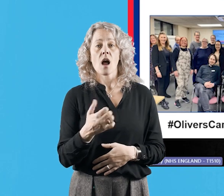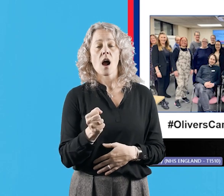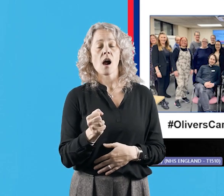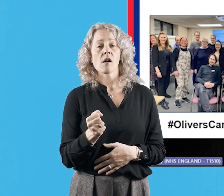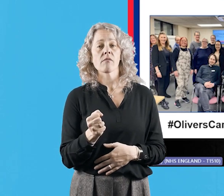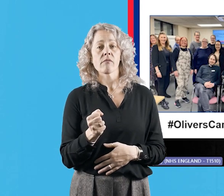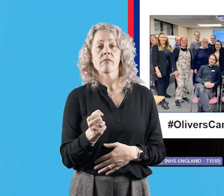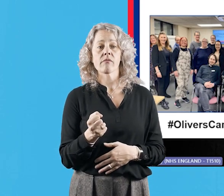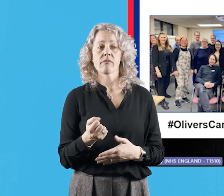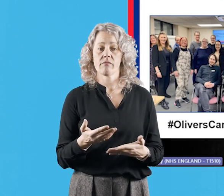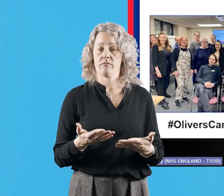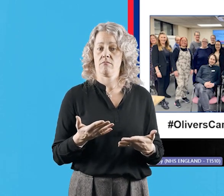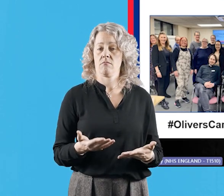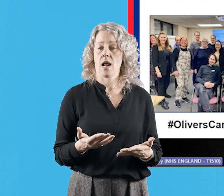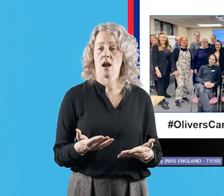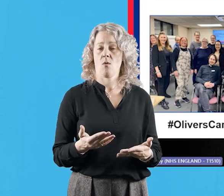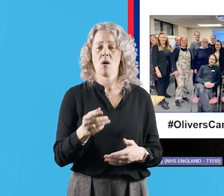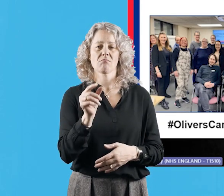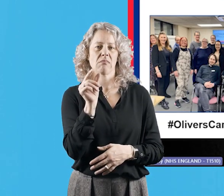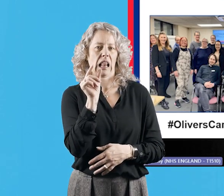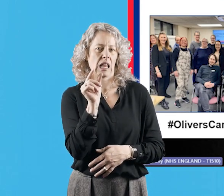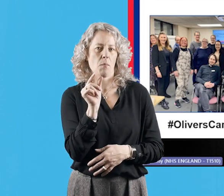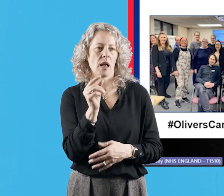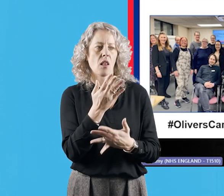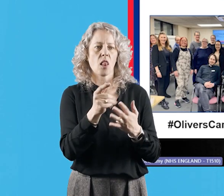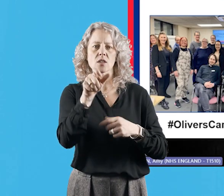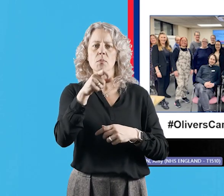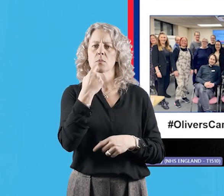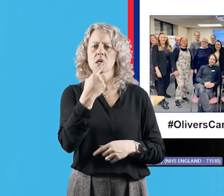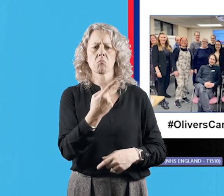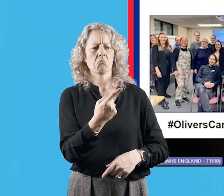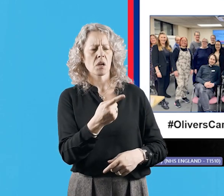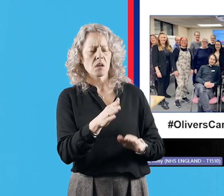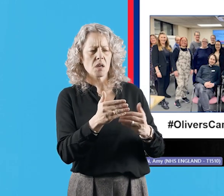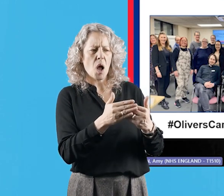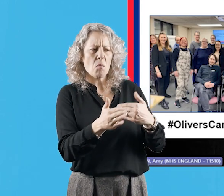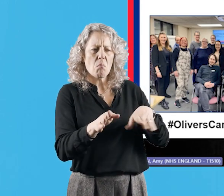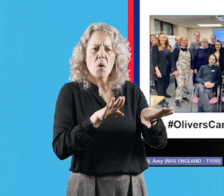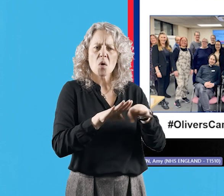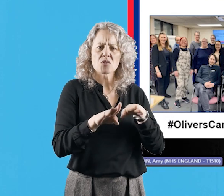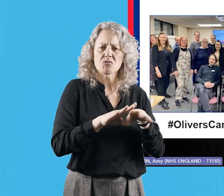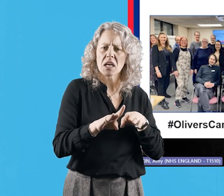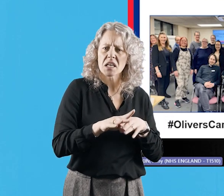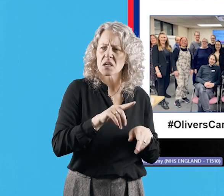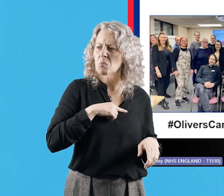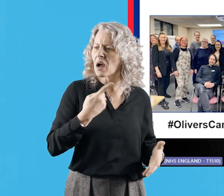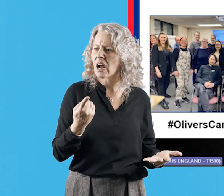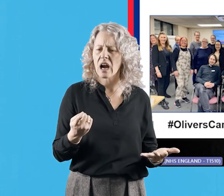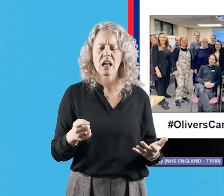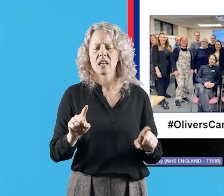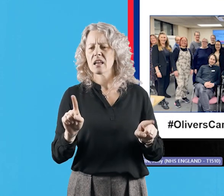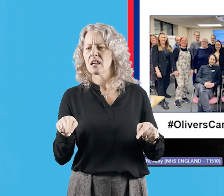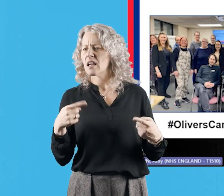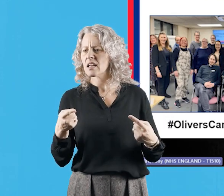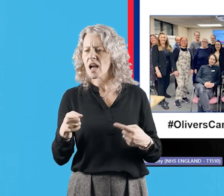probably less so now, but in the earlier days we get a lot of people saying this is more training to do. We can't